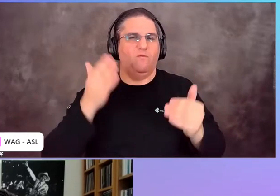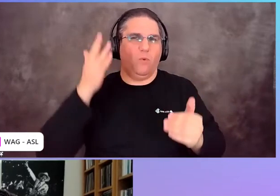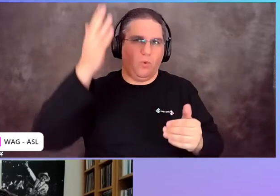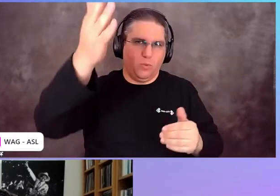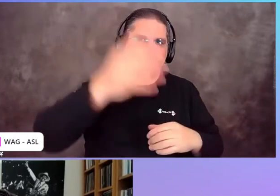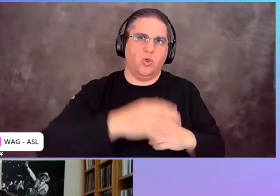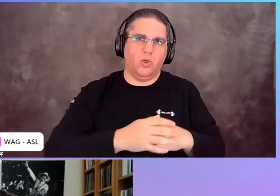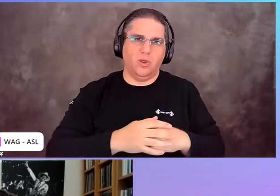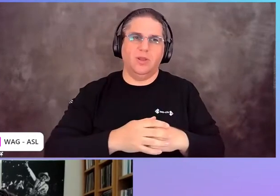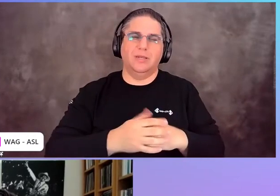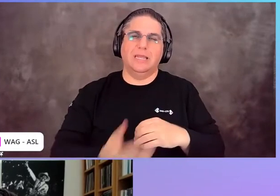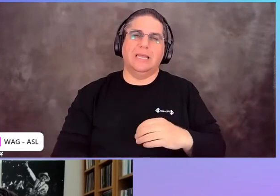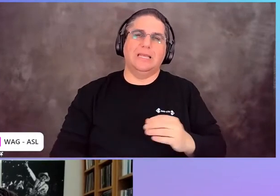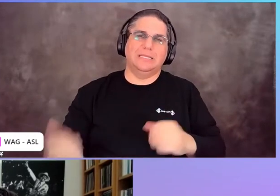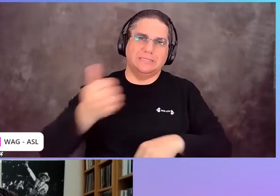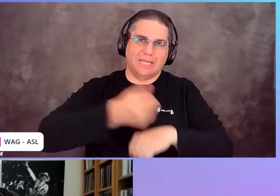the whole PDF issue